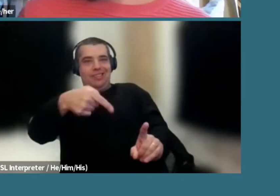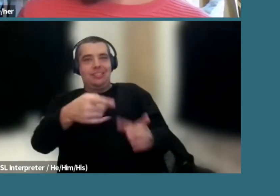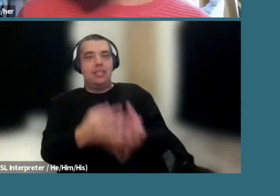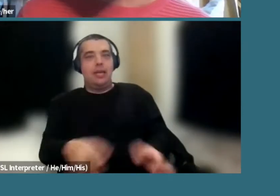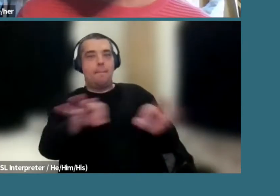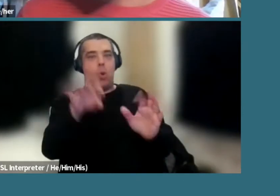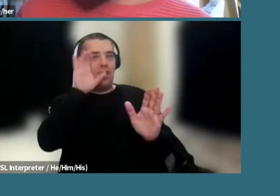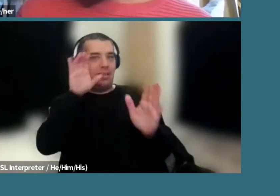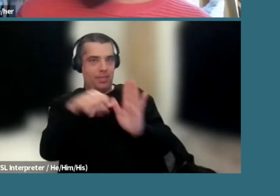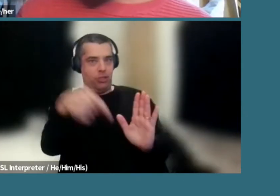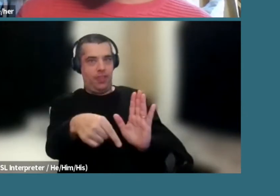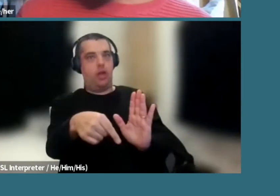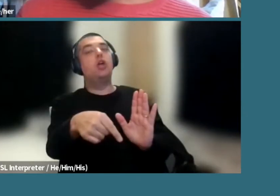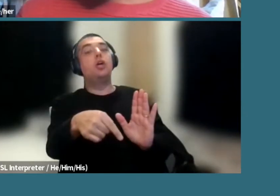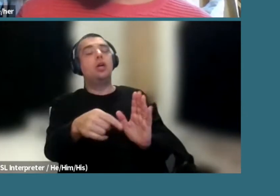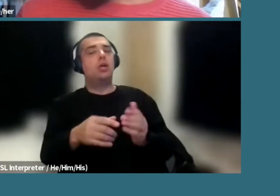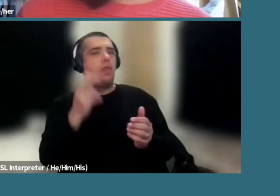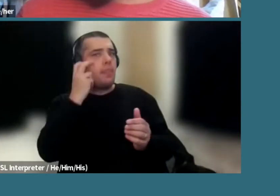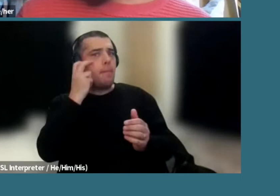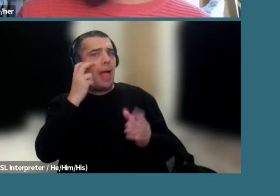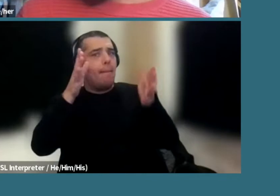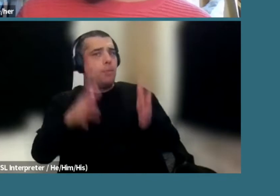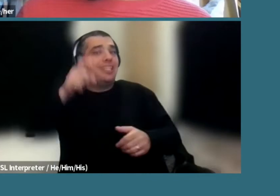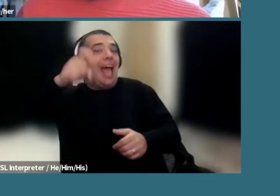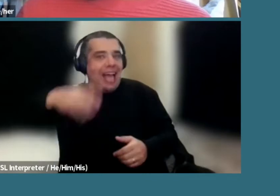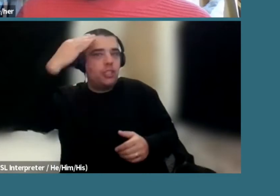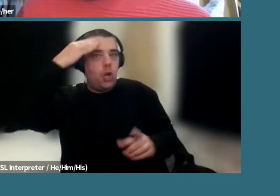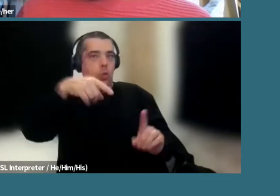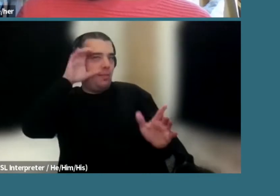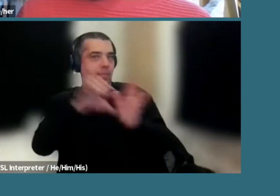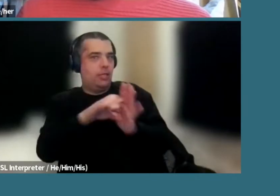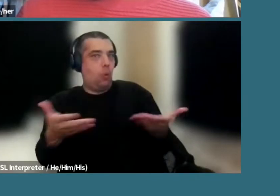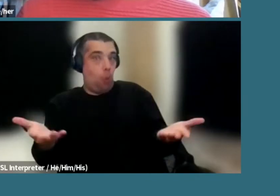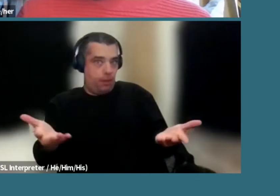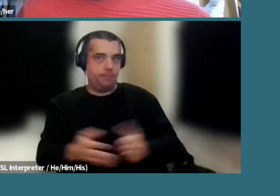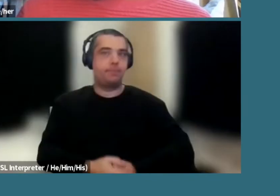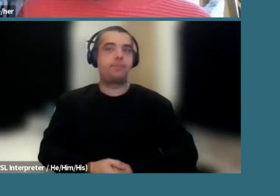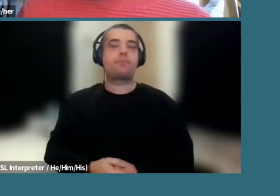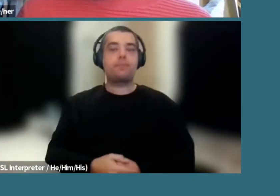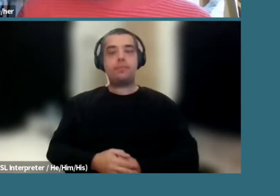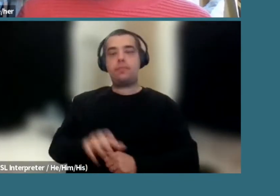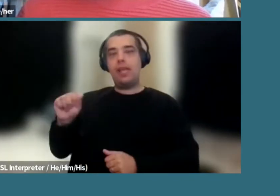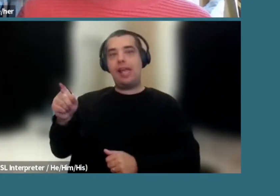like what does the blind person need to know that's in this photo? Okay, I'm going to move us on to our final